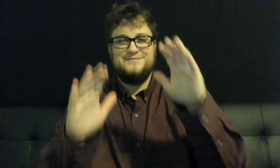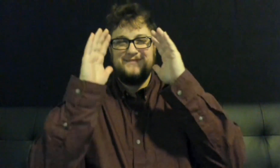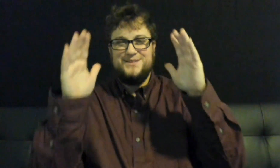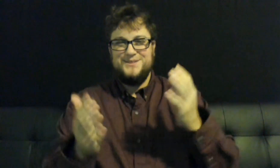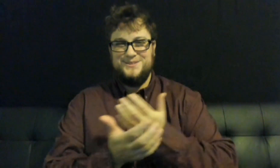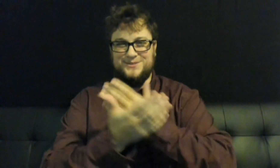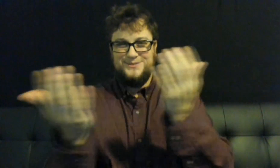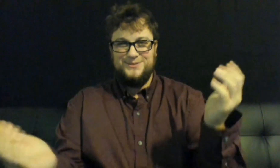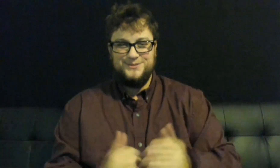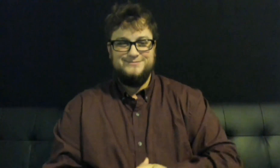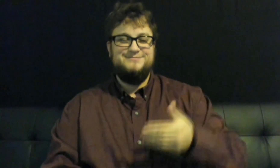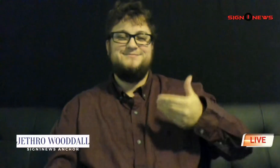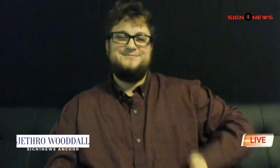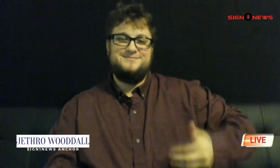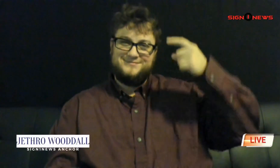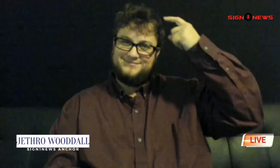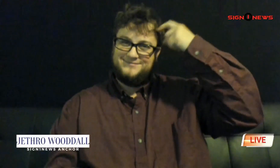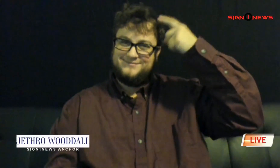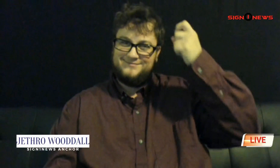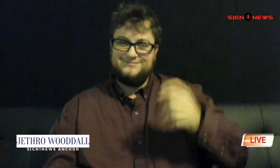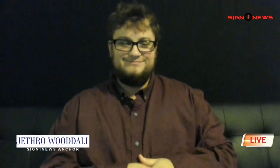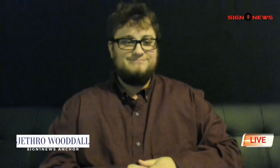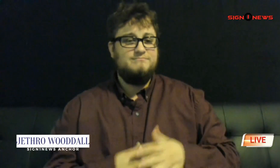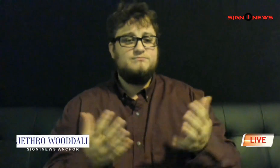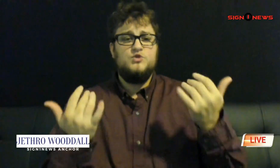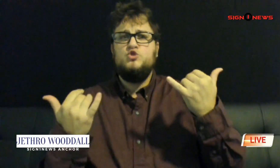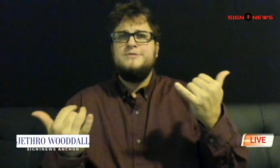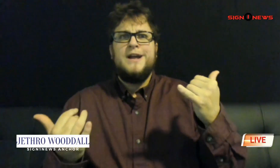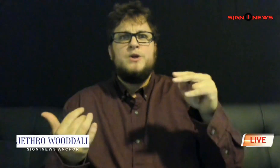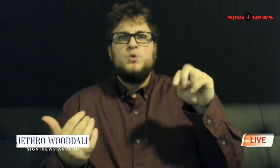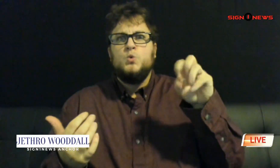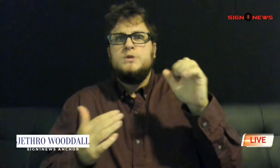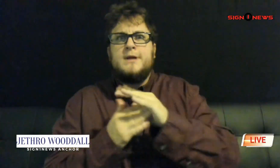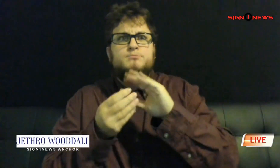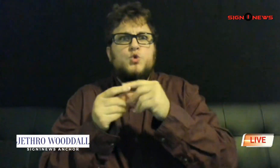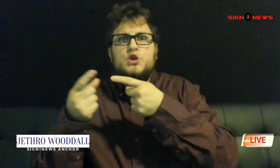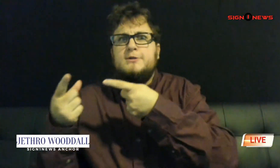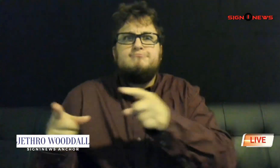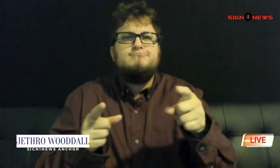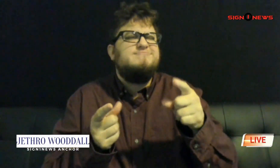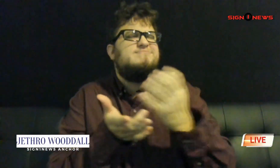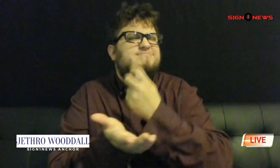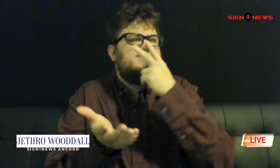Hello everyone I'm Sign1News anchor Jethro Wooddall here's a quick look at the top